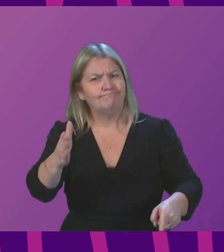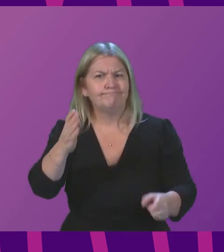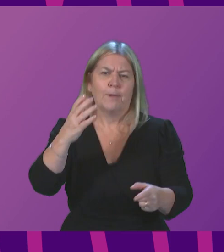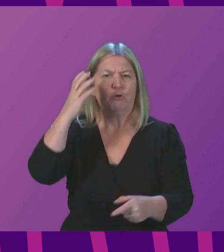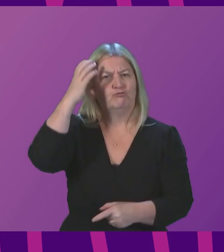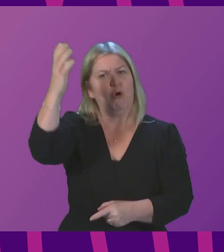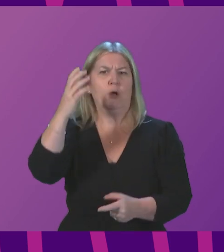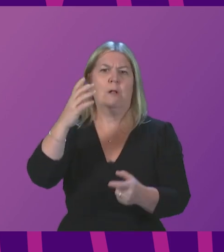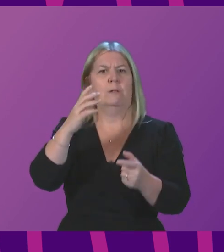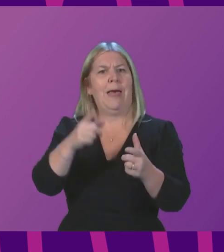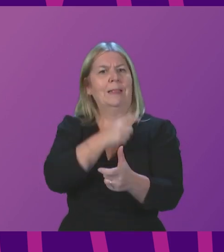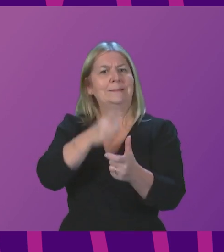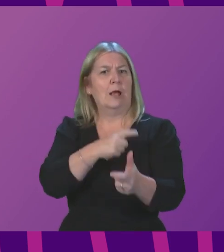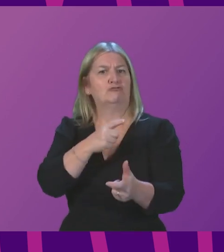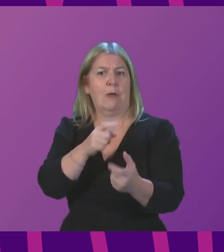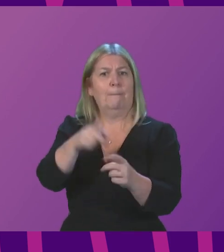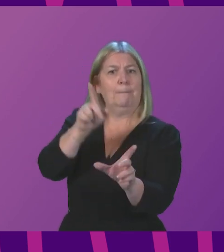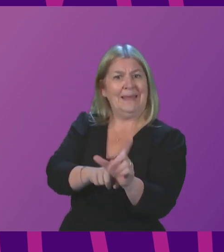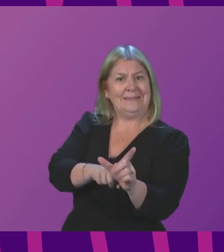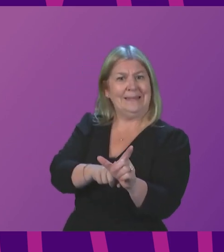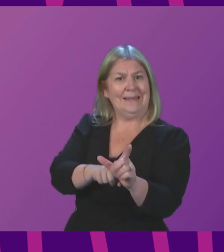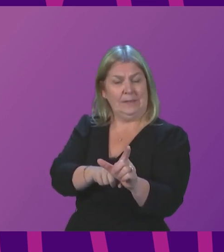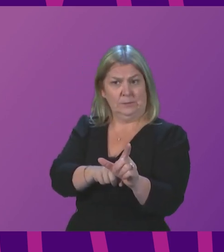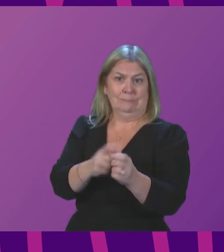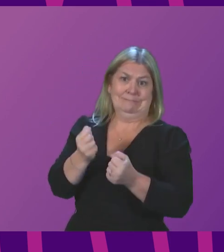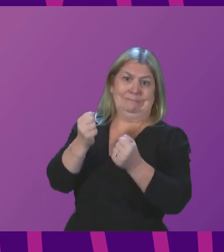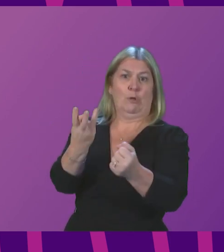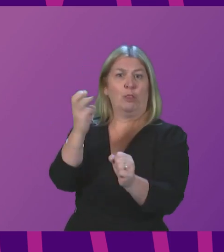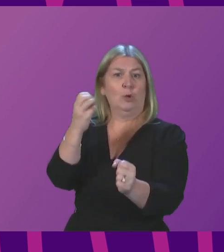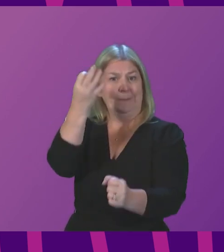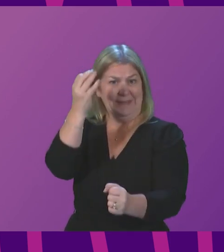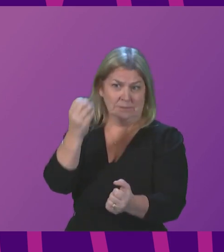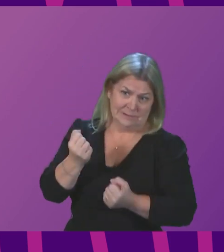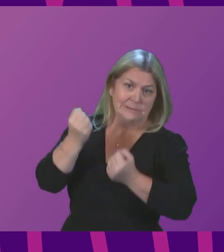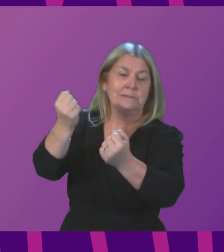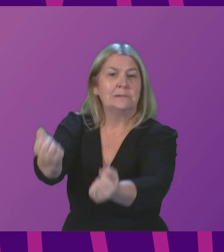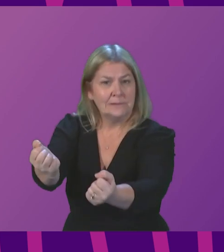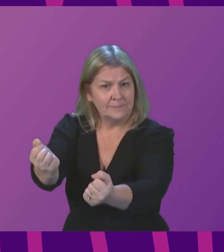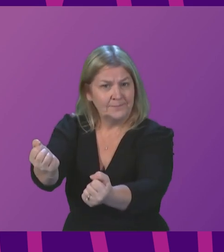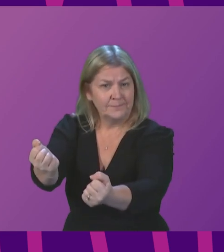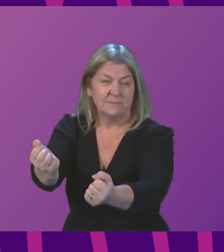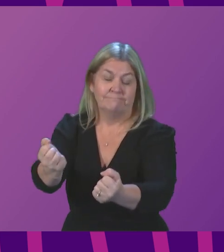in Paisley, which was 30 minutes away by car. Mr Park’s former partner lives in the north-east of Glasgow and cannot drive.